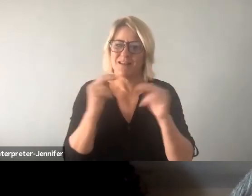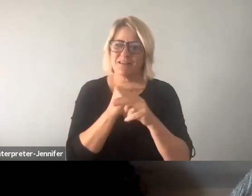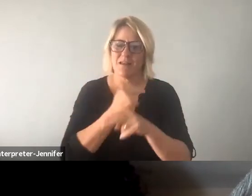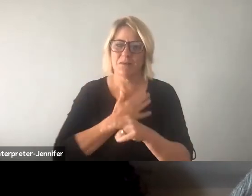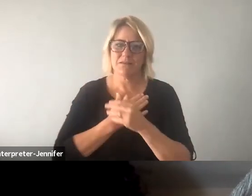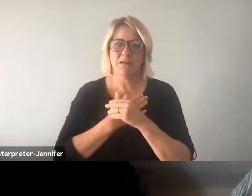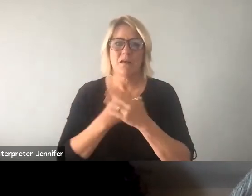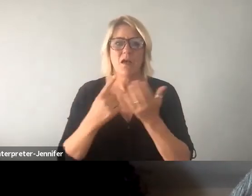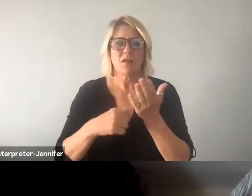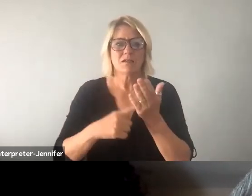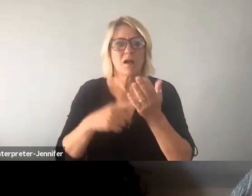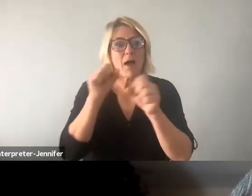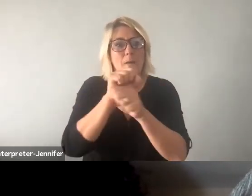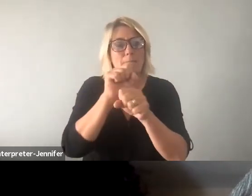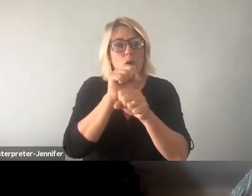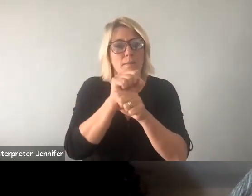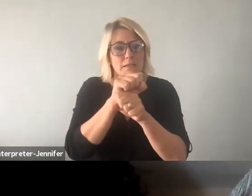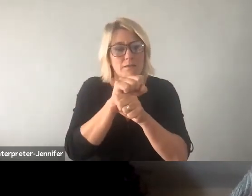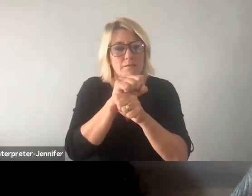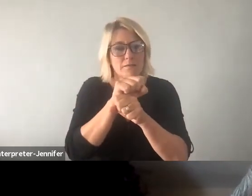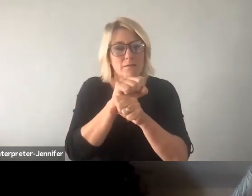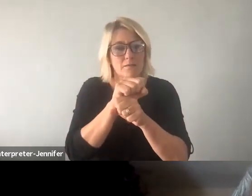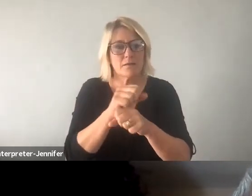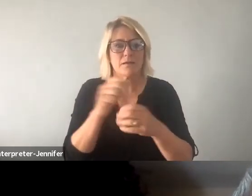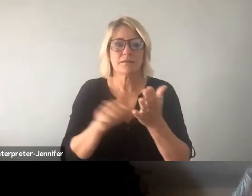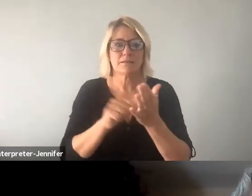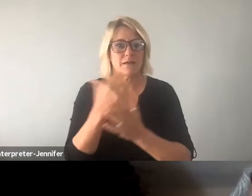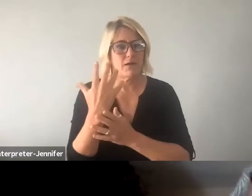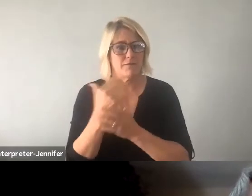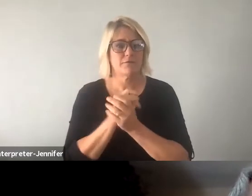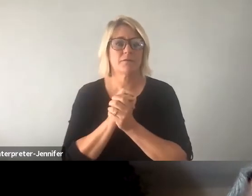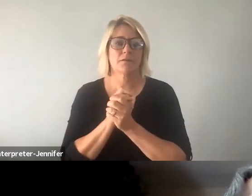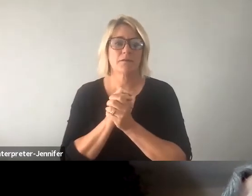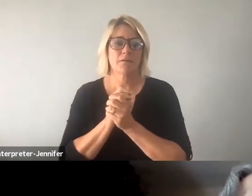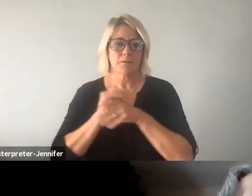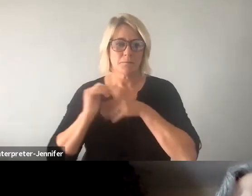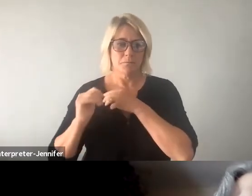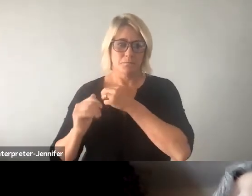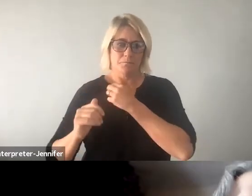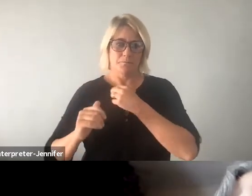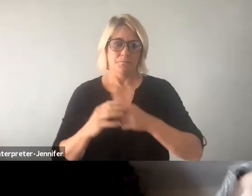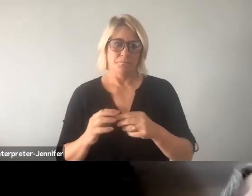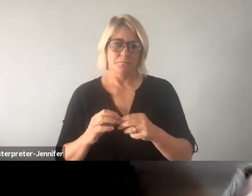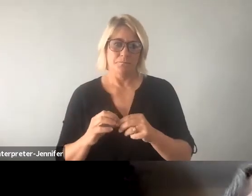So having addressed the issue of disability, let's move onto the next